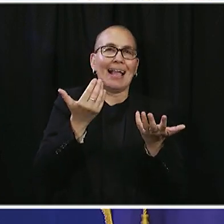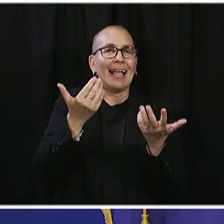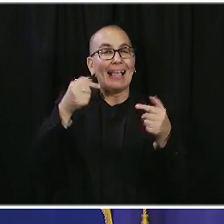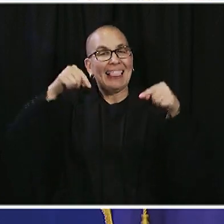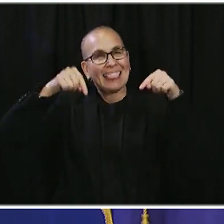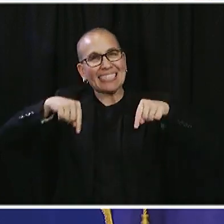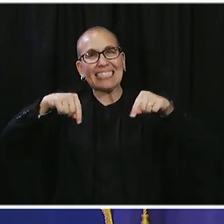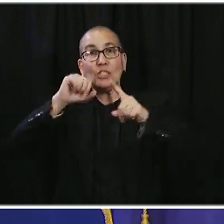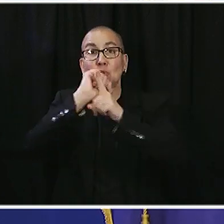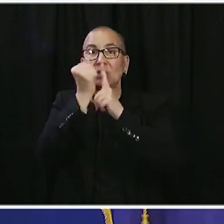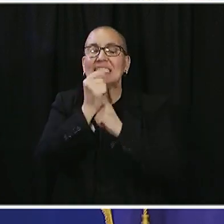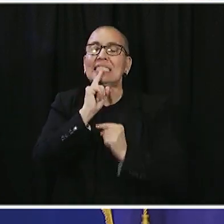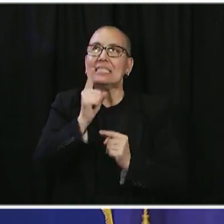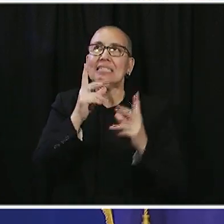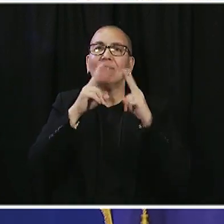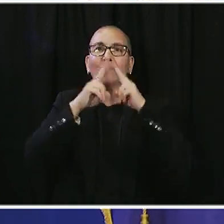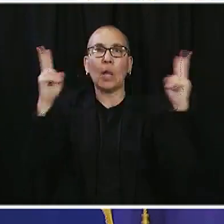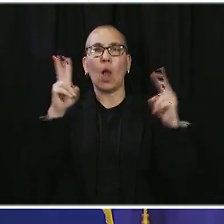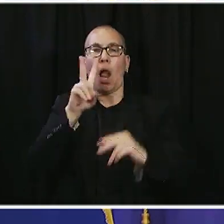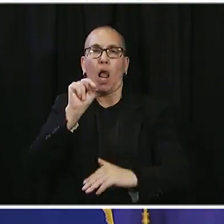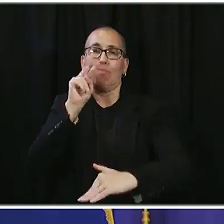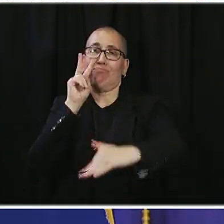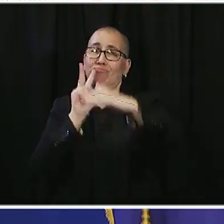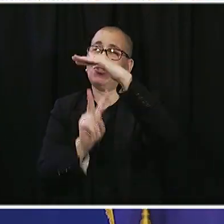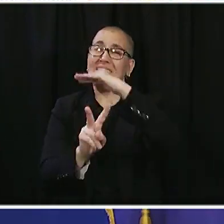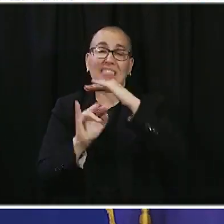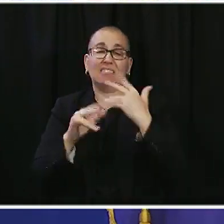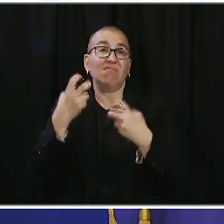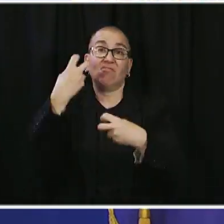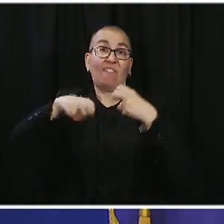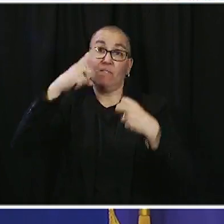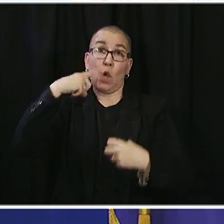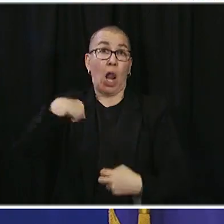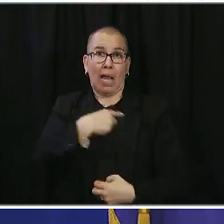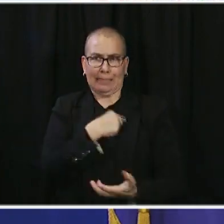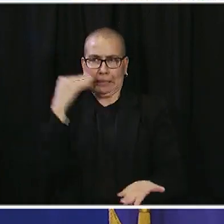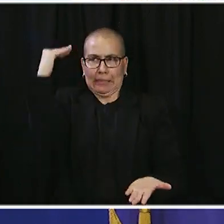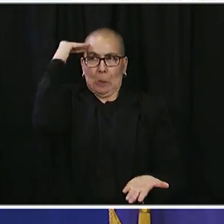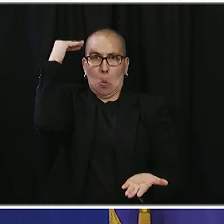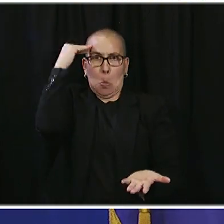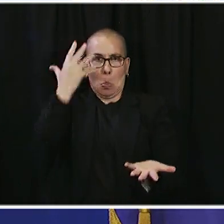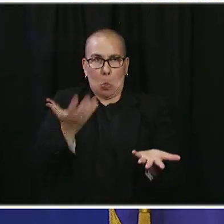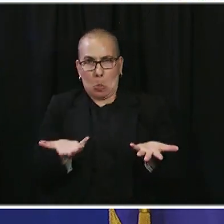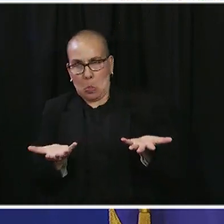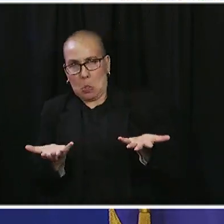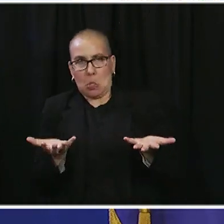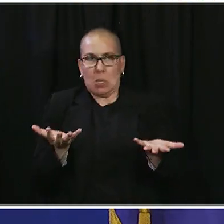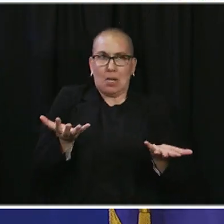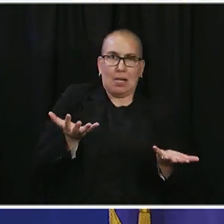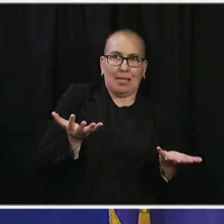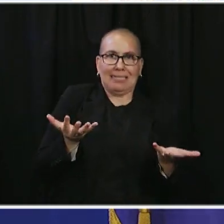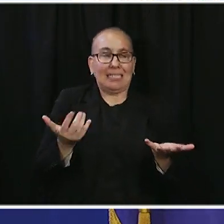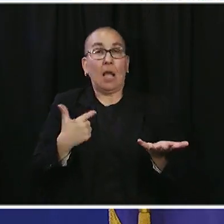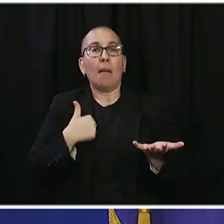THE CLUBS. THE THINGS THAT DRIVES IS WHAT THE VIRUS IS DOING AND WHAT WE'RE DOING. AND SO I